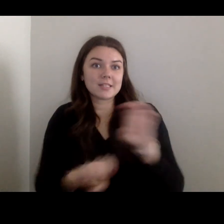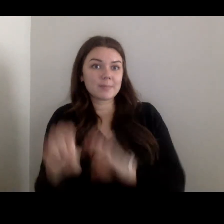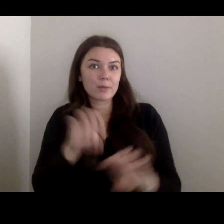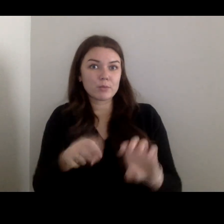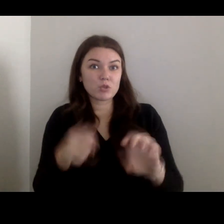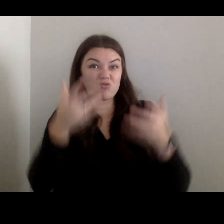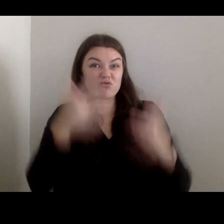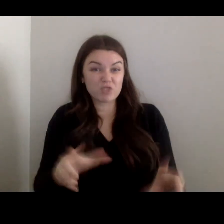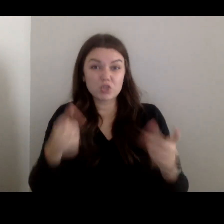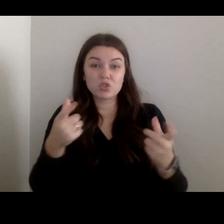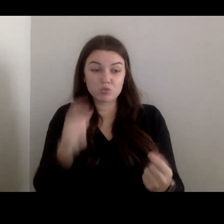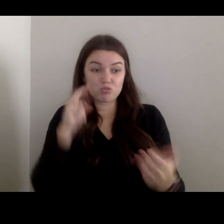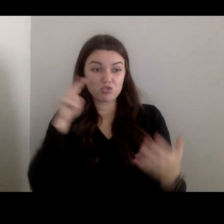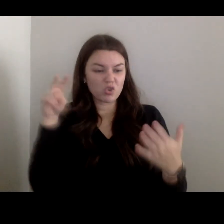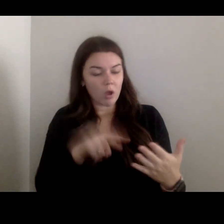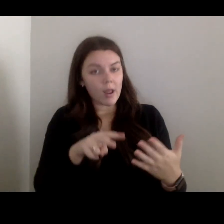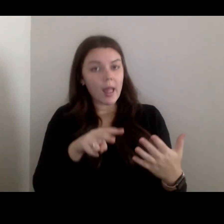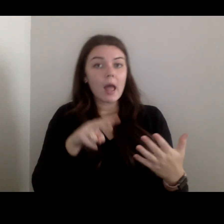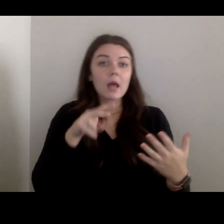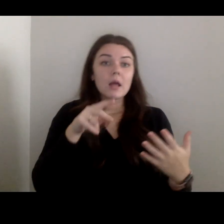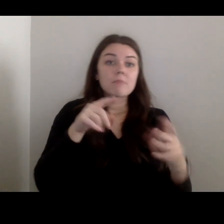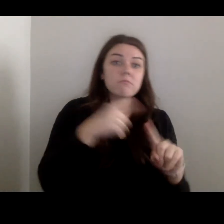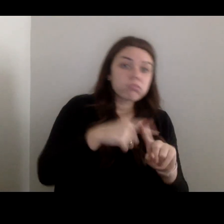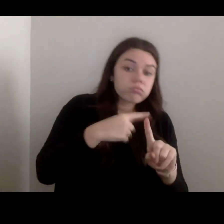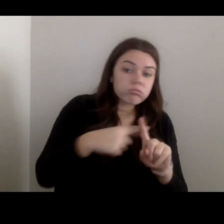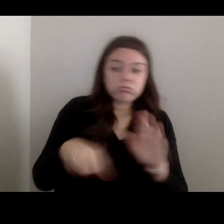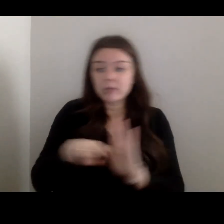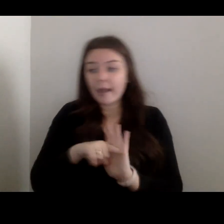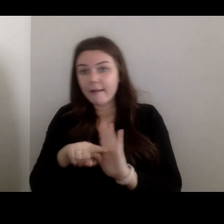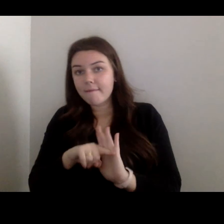To look at whether the instruments have an impact on the crabs.